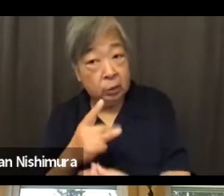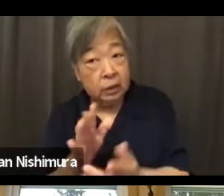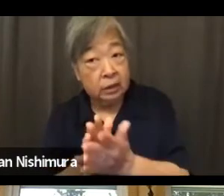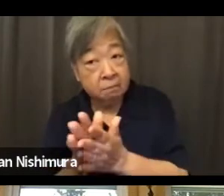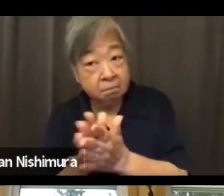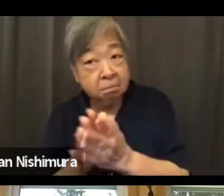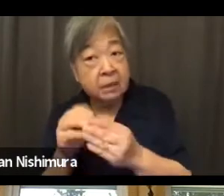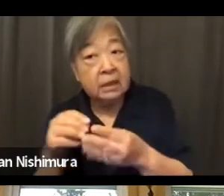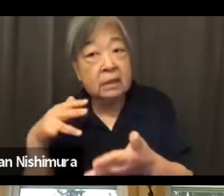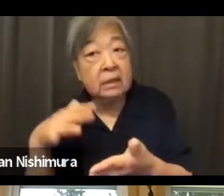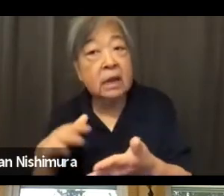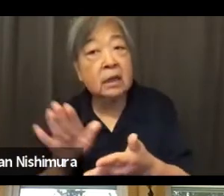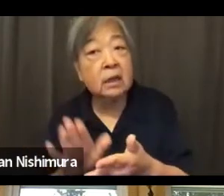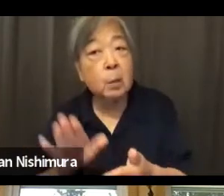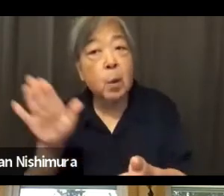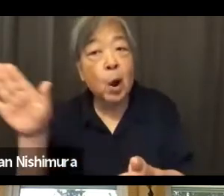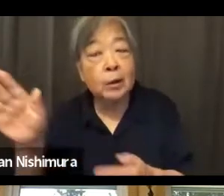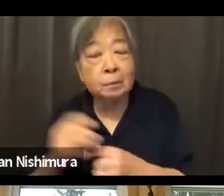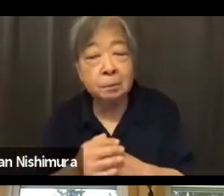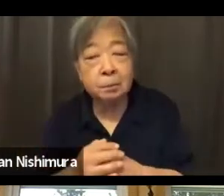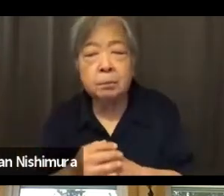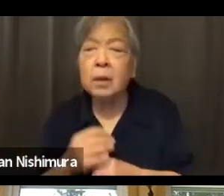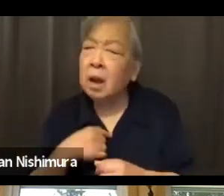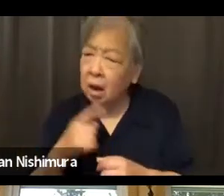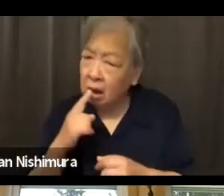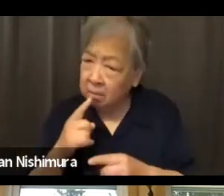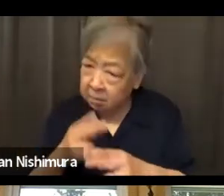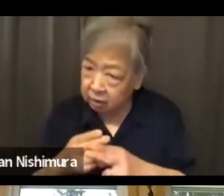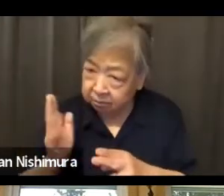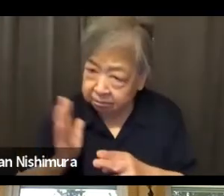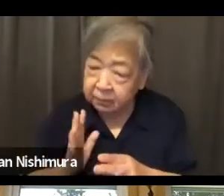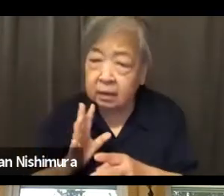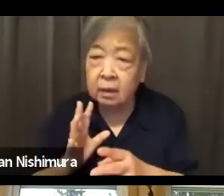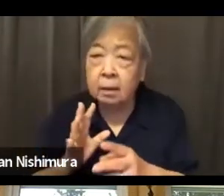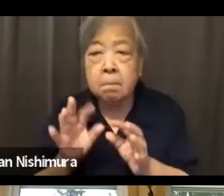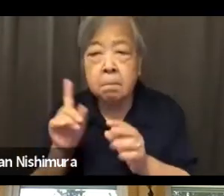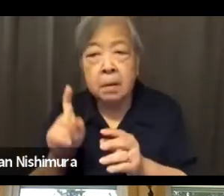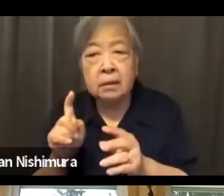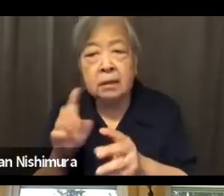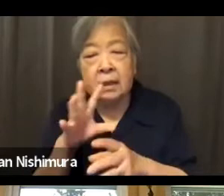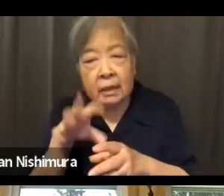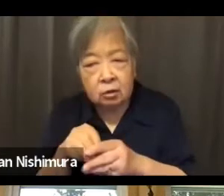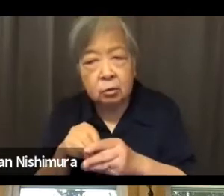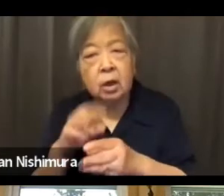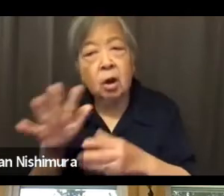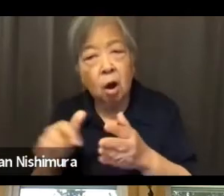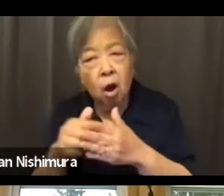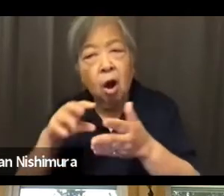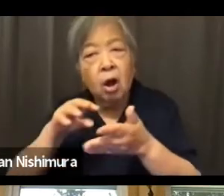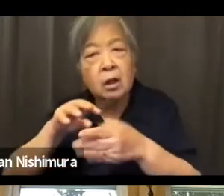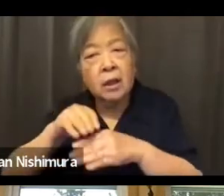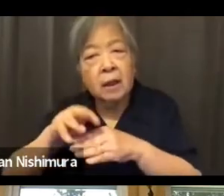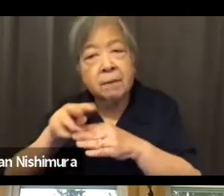As I mentioned, it's essential to integrate all advisers at all levels, so whether it's